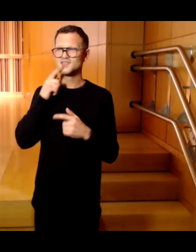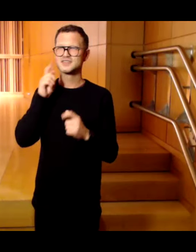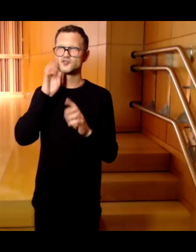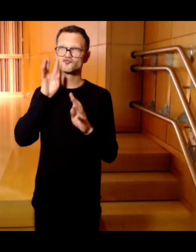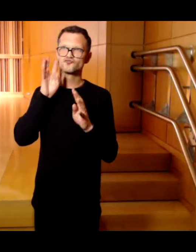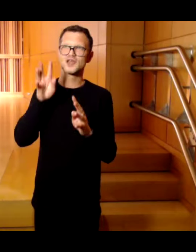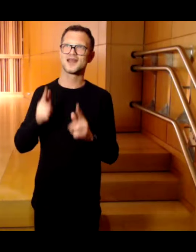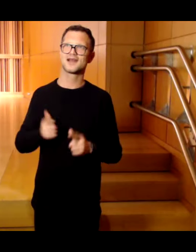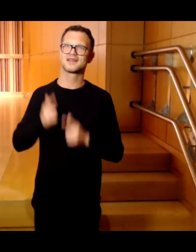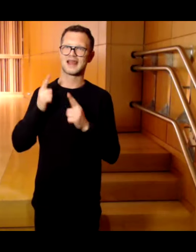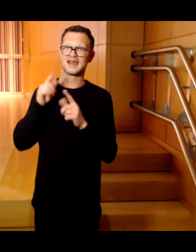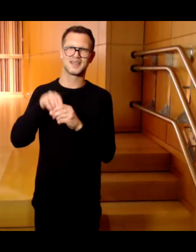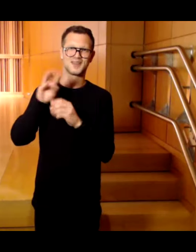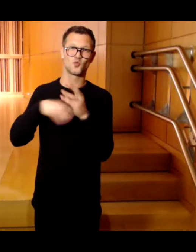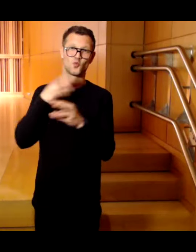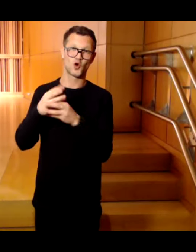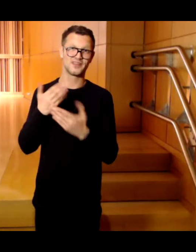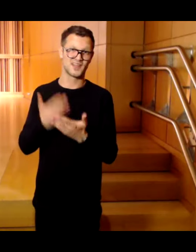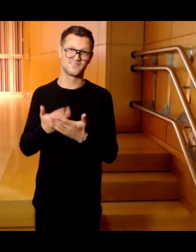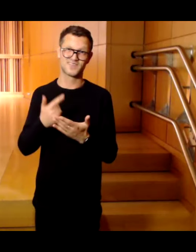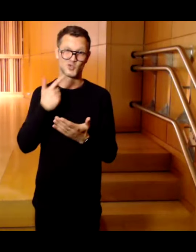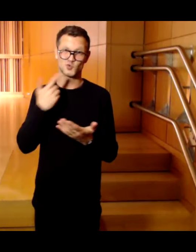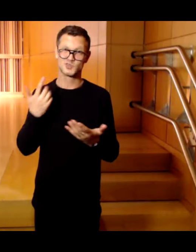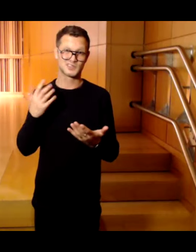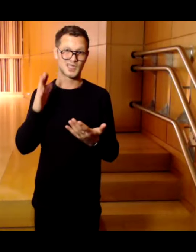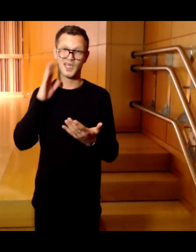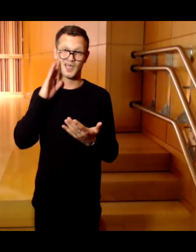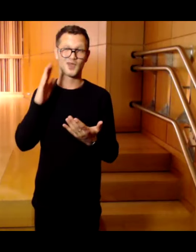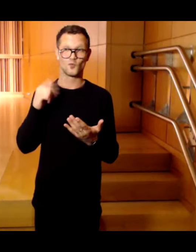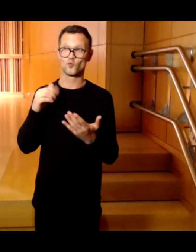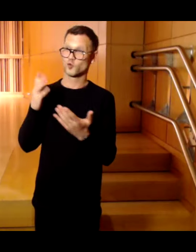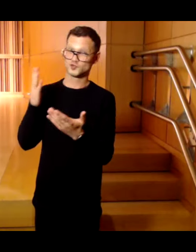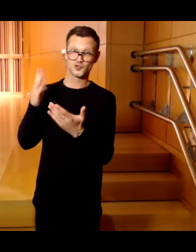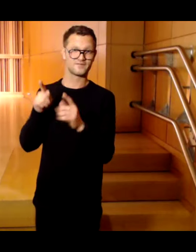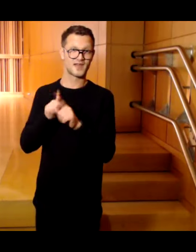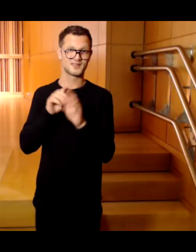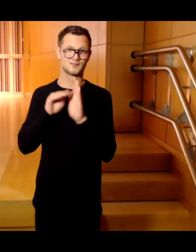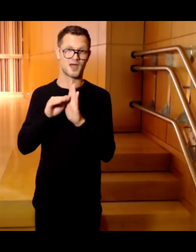in the world of that, I think it is fair to say. would serve as a model for me and many others.